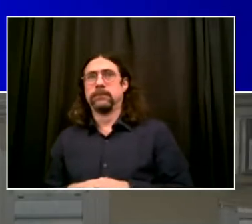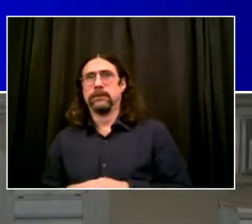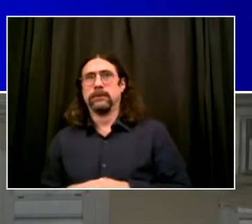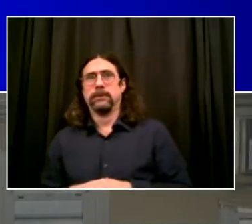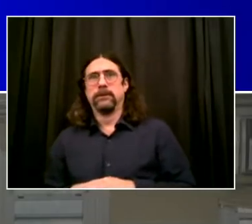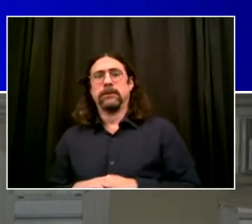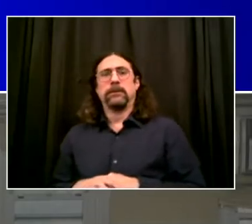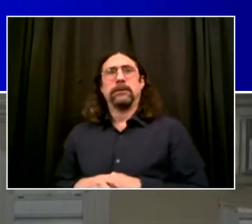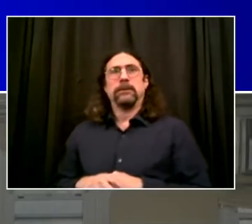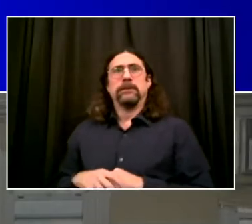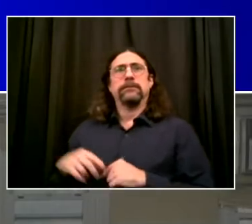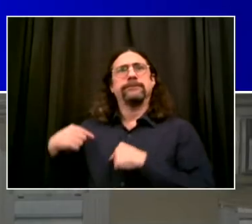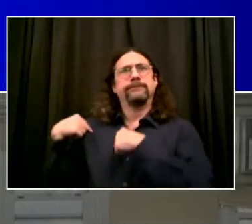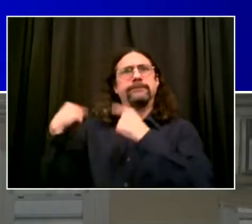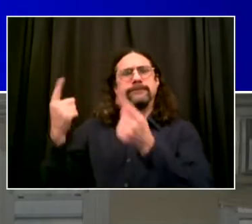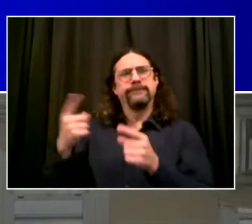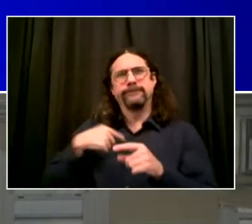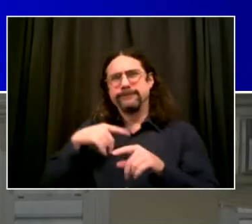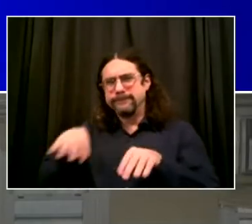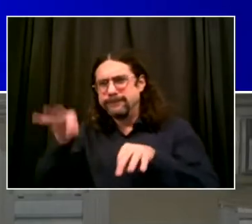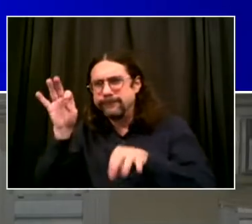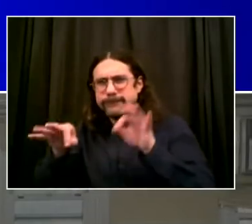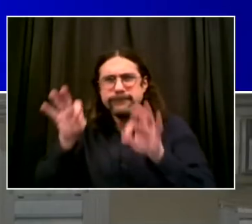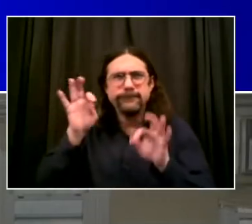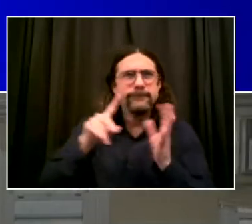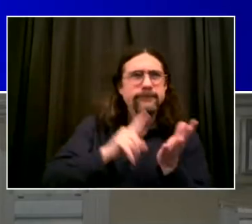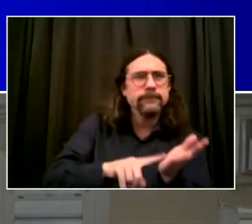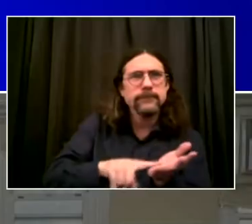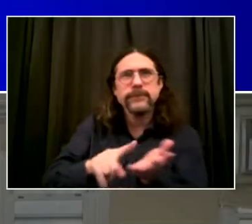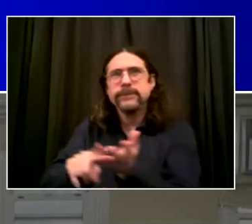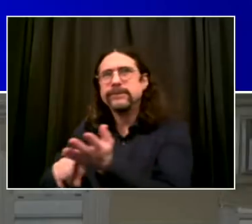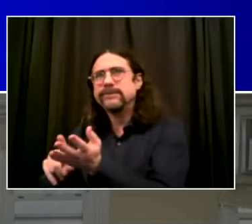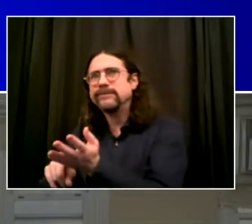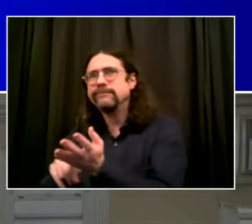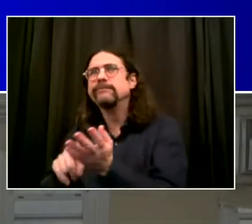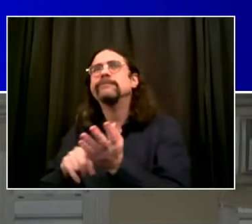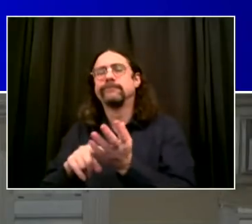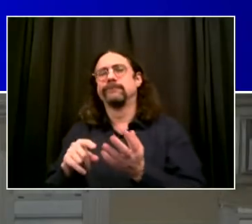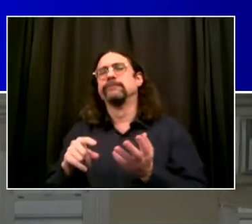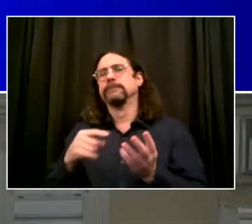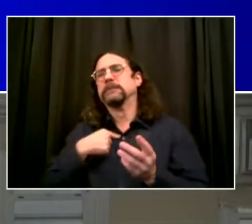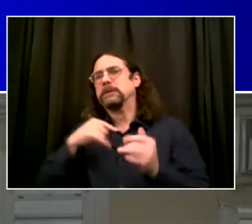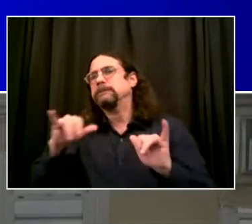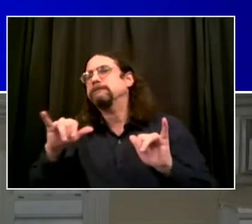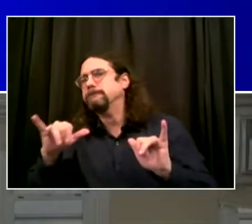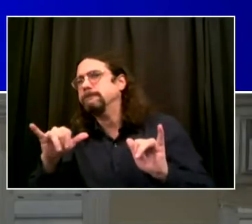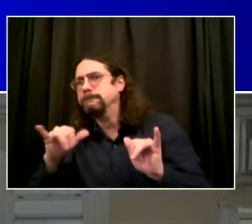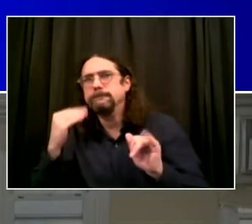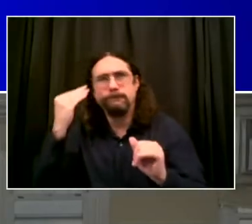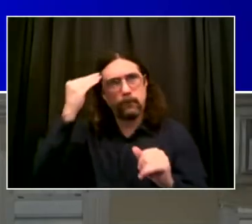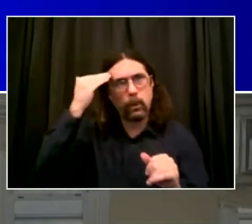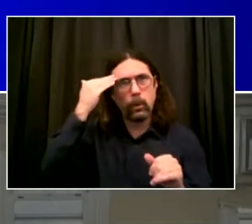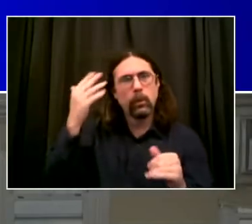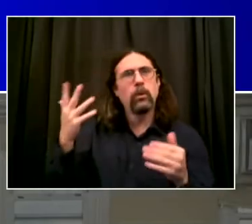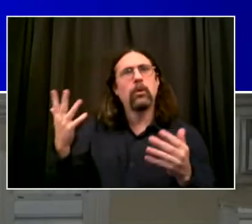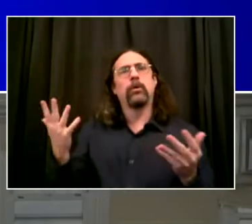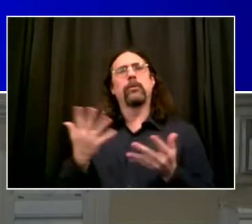CRISIS LEARN HOW TO DO NEW AND BETTER THINGS. WE LEARN WAYS TO SERVE OUR KIDS